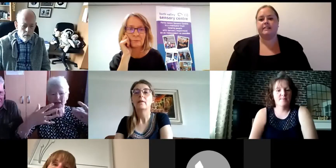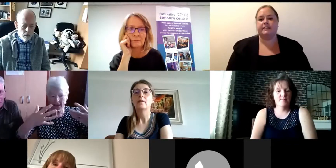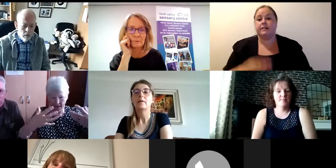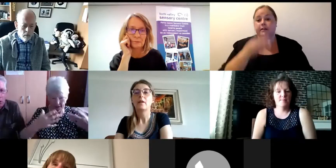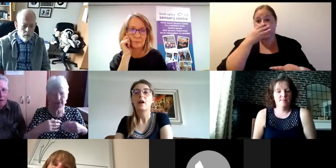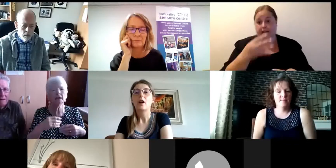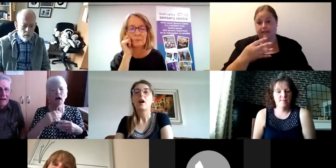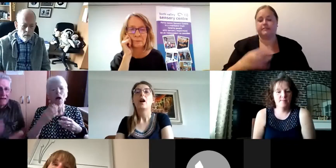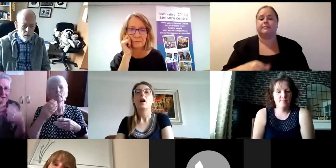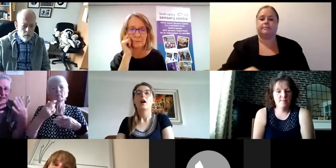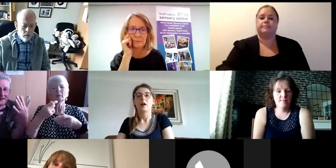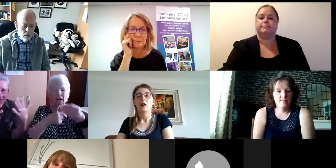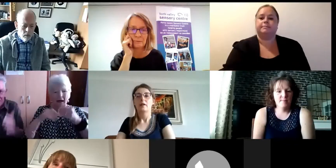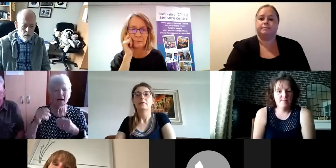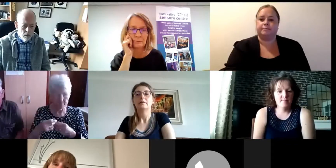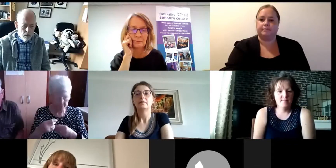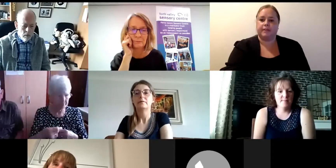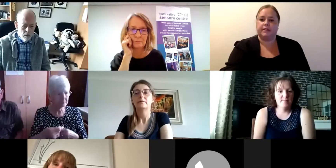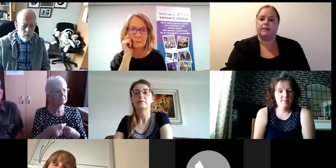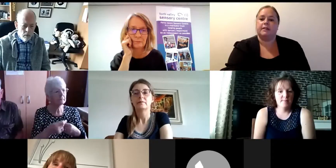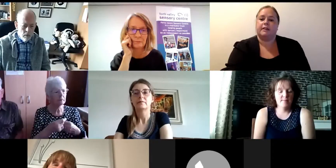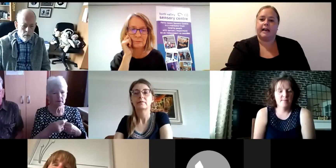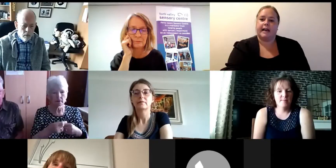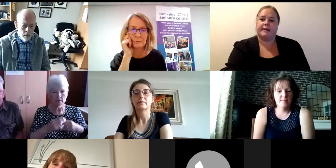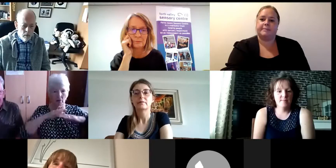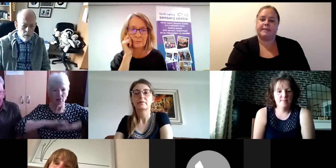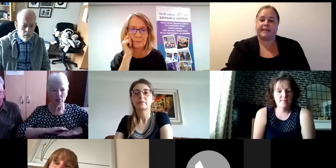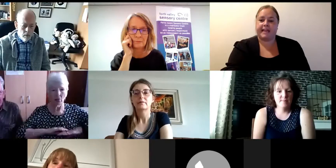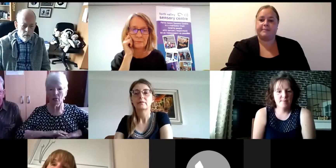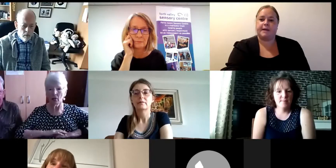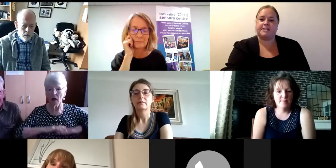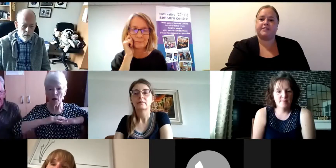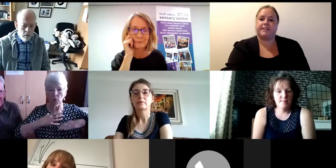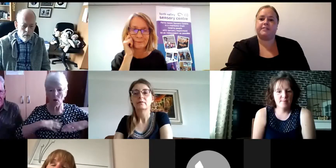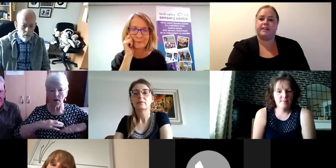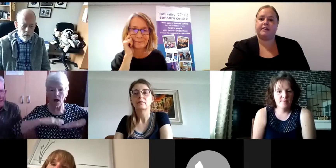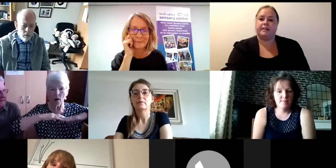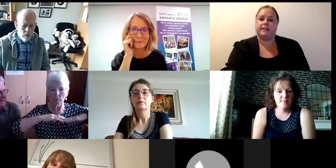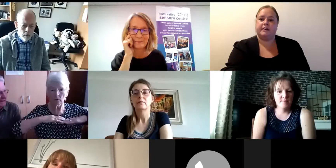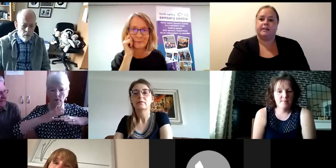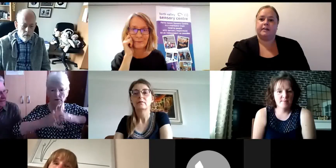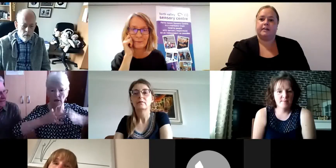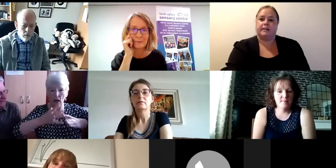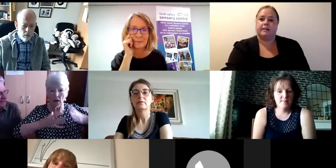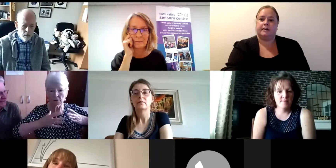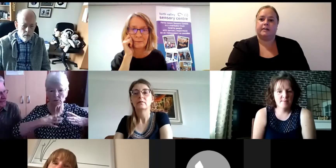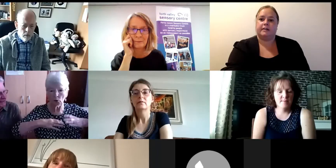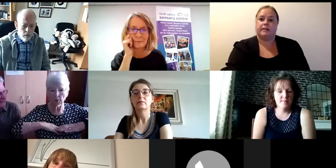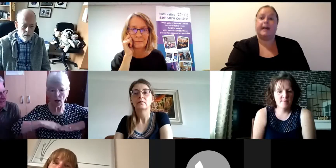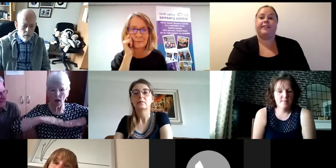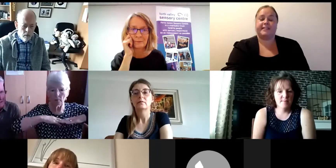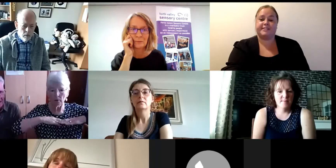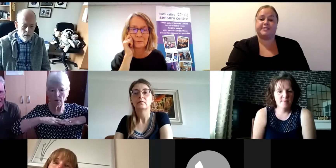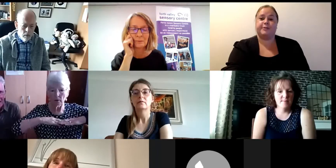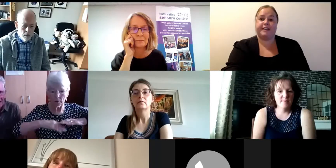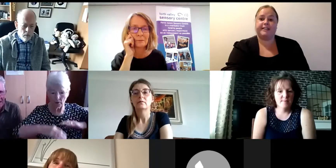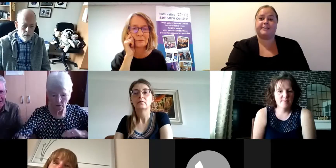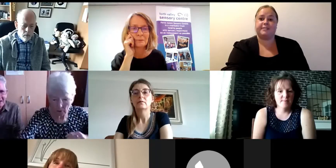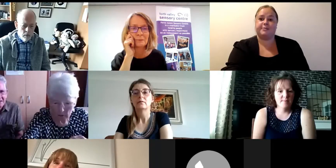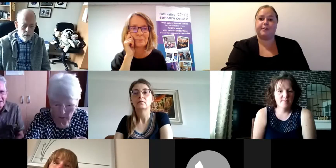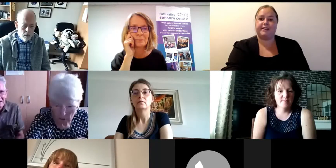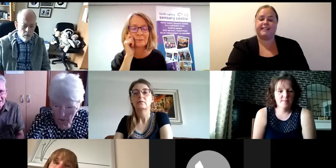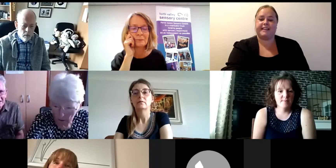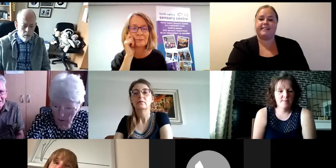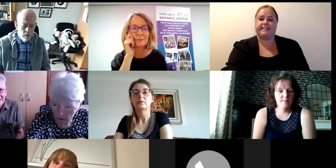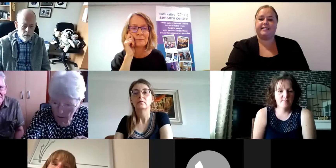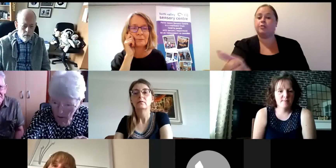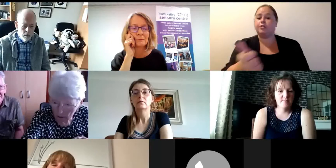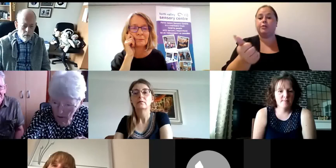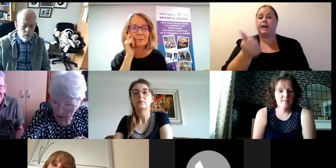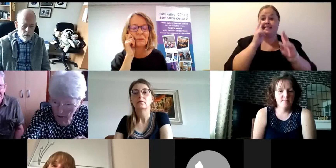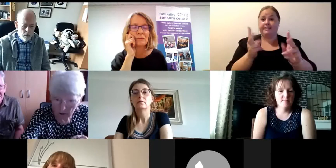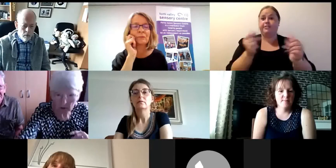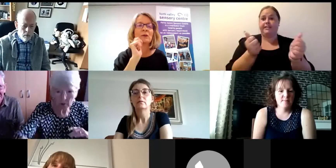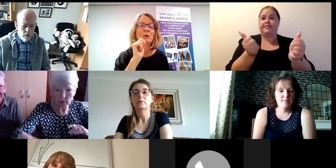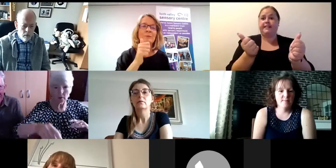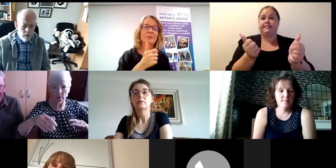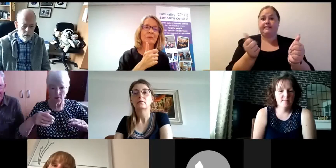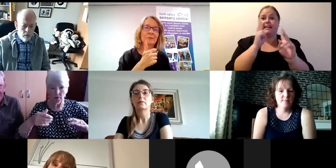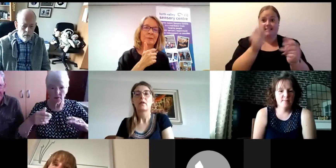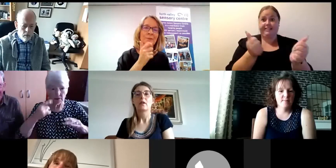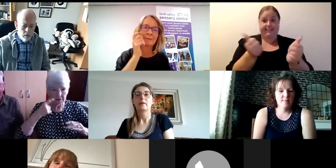And so he wanted then (chat between Cathy and interpreter)